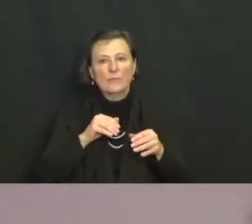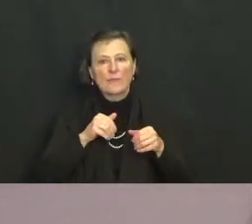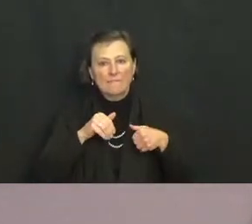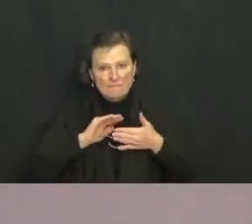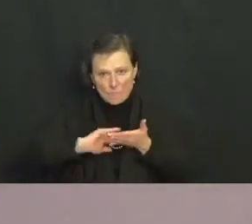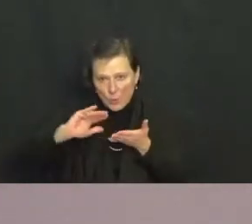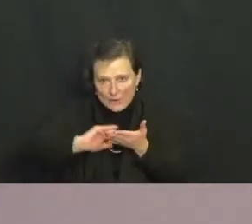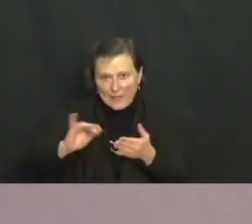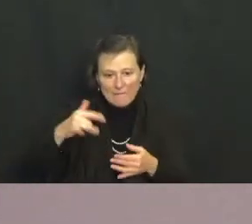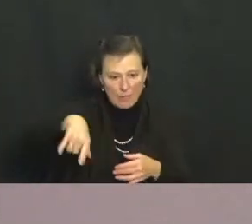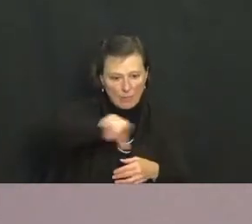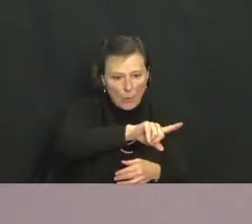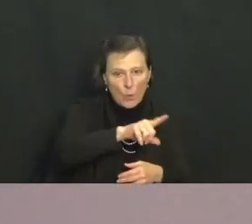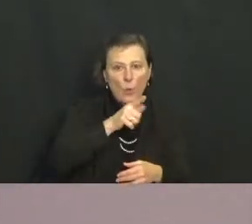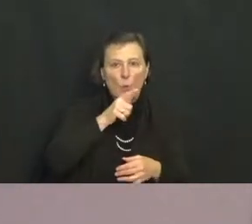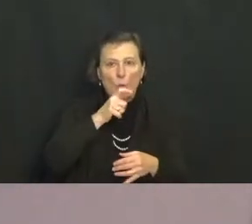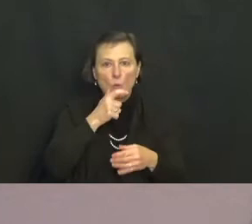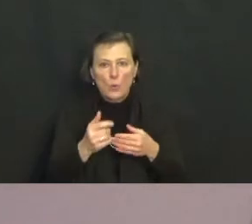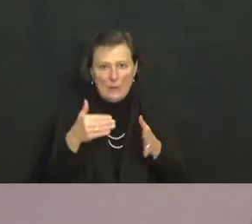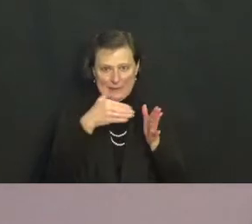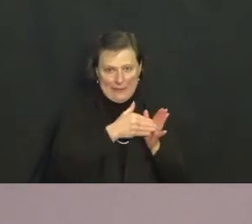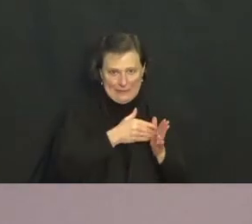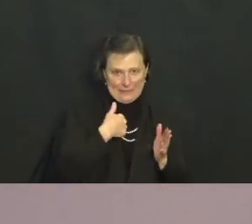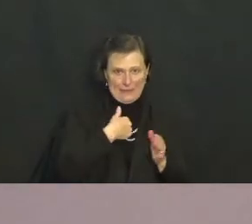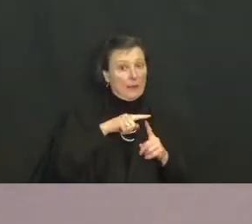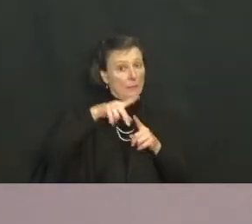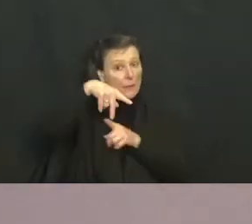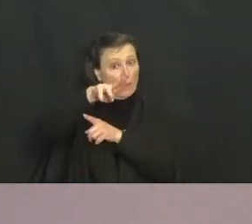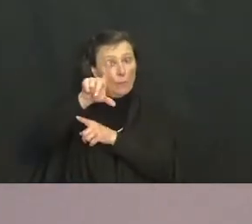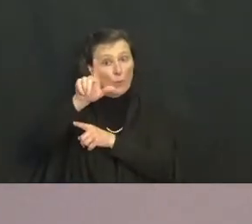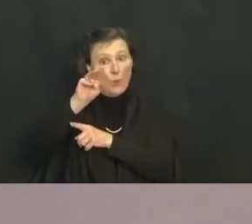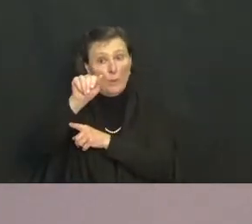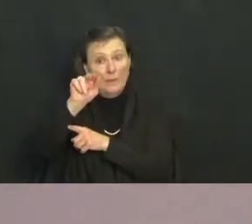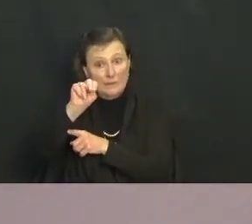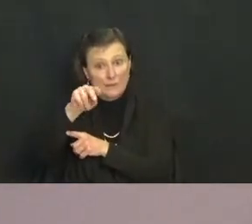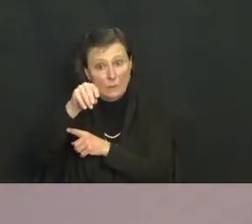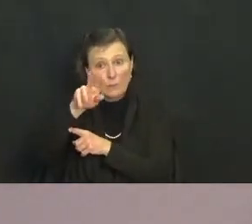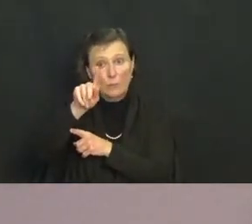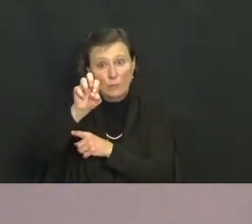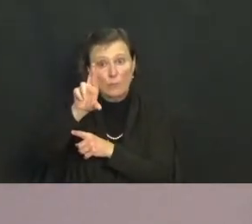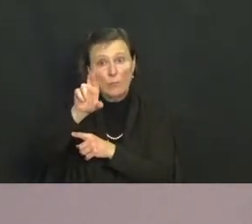But, it was the Pullman porters, who safely got Emmet to his grand uncle.